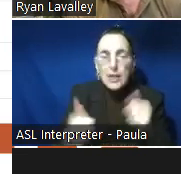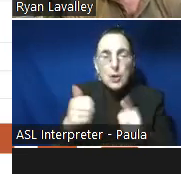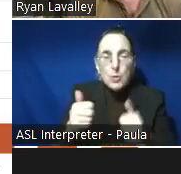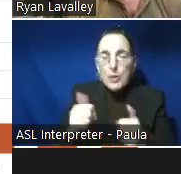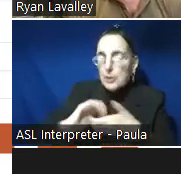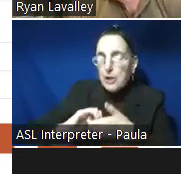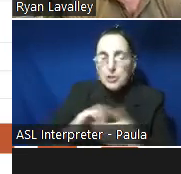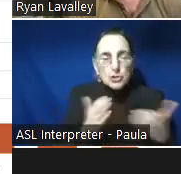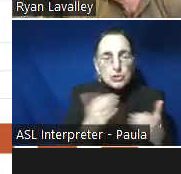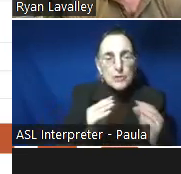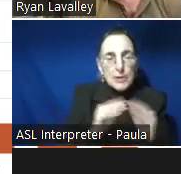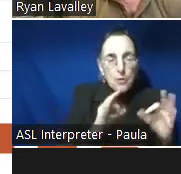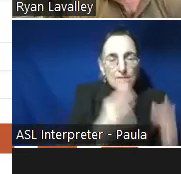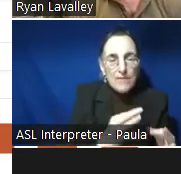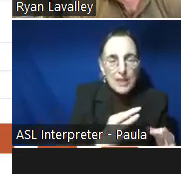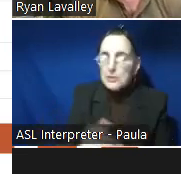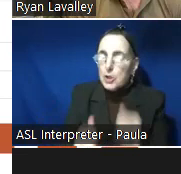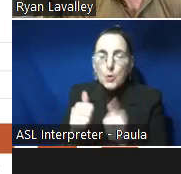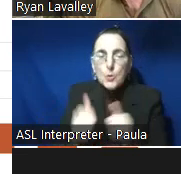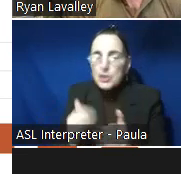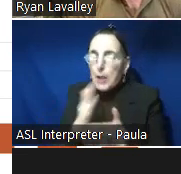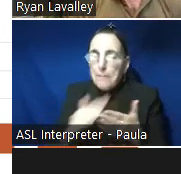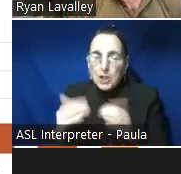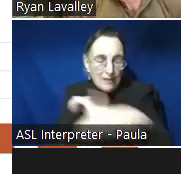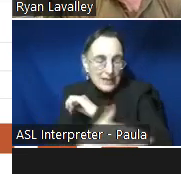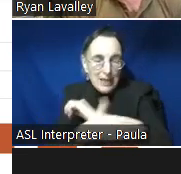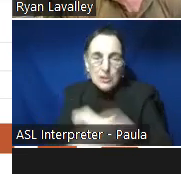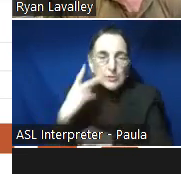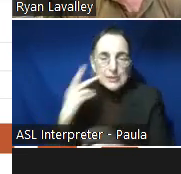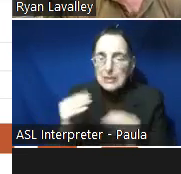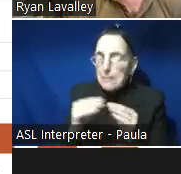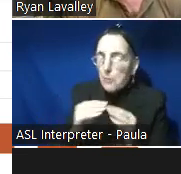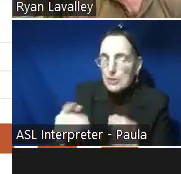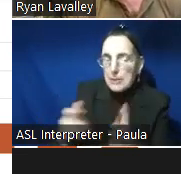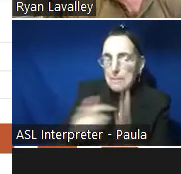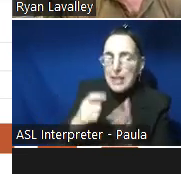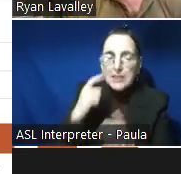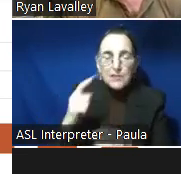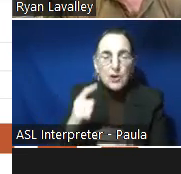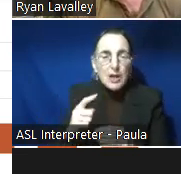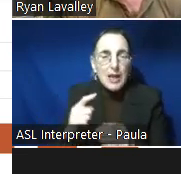the County are we seeing or demands for housing repairs? It is that real-time